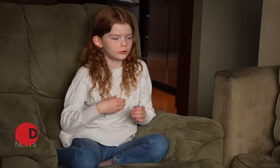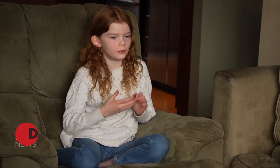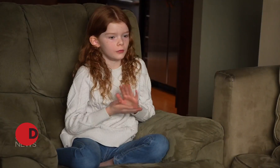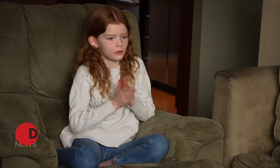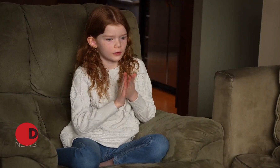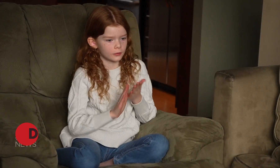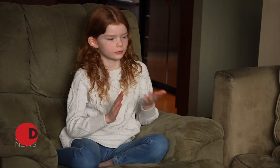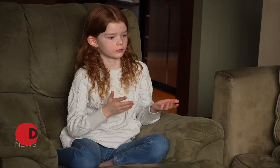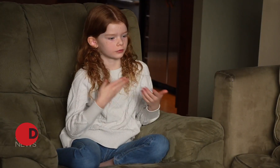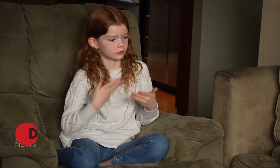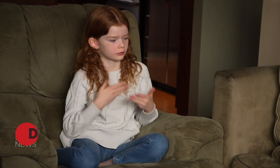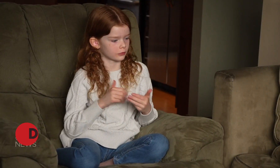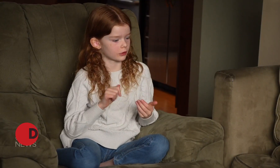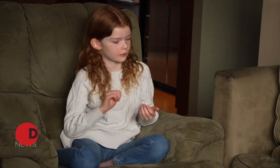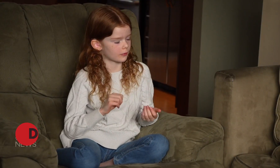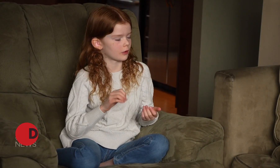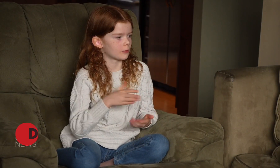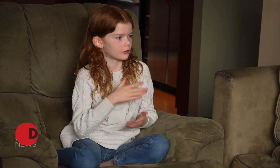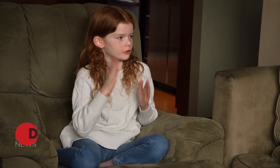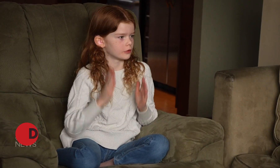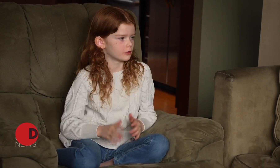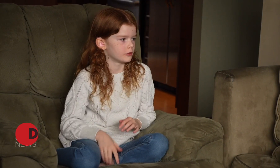It’s my dream to become a musician.